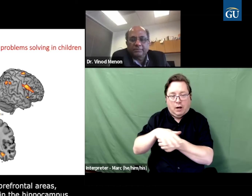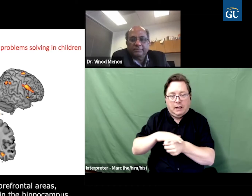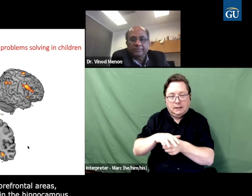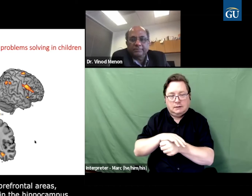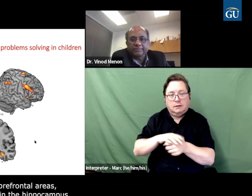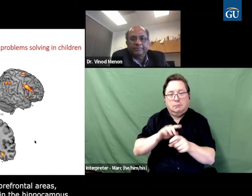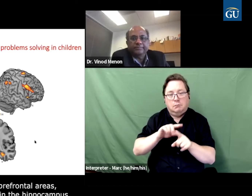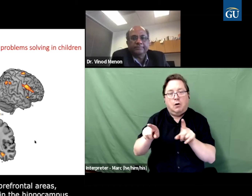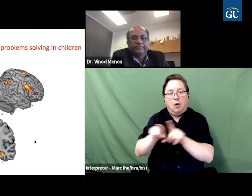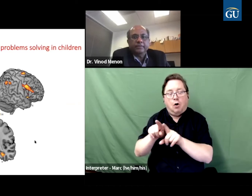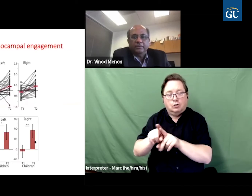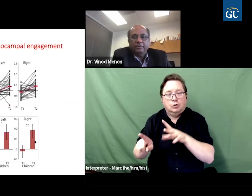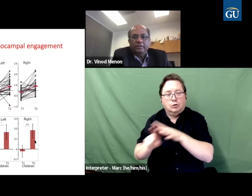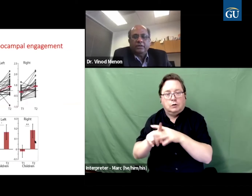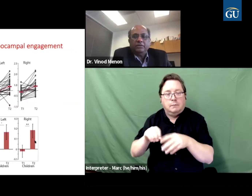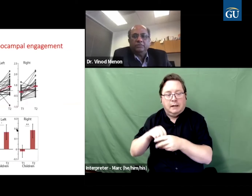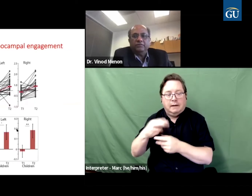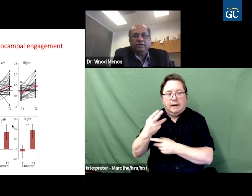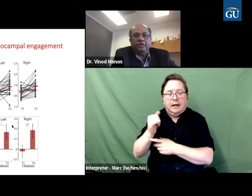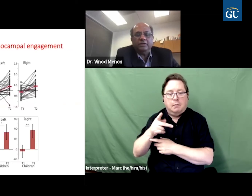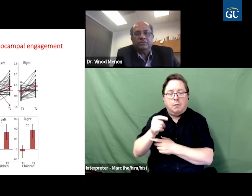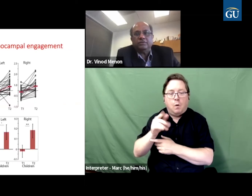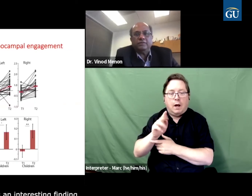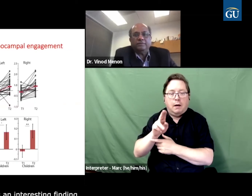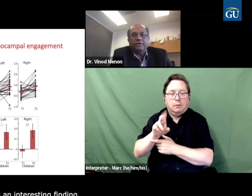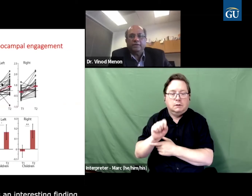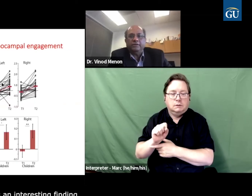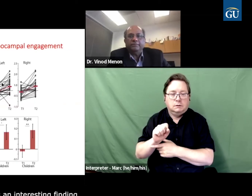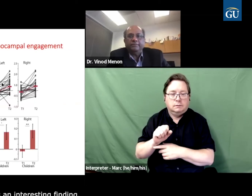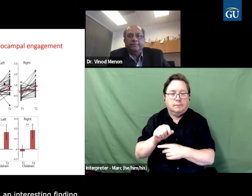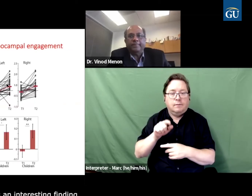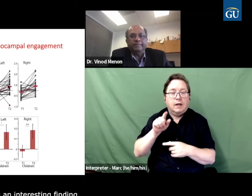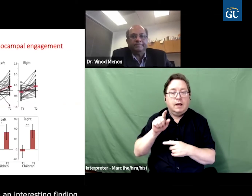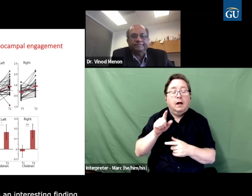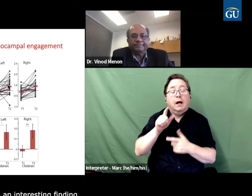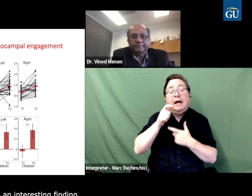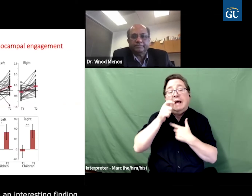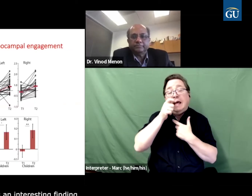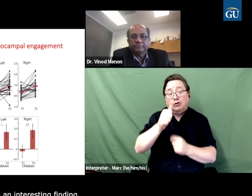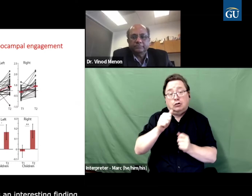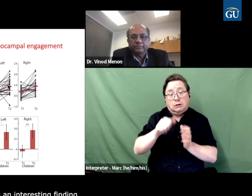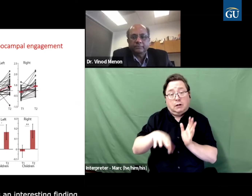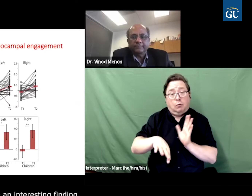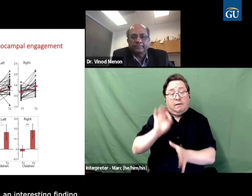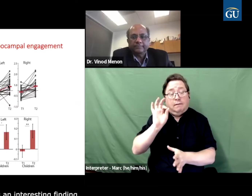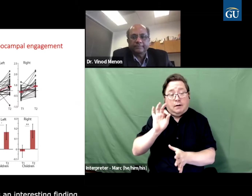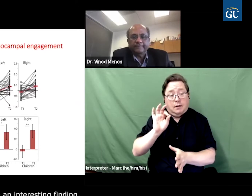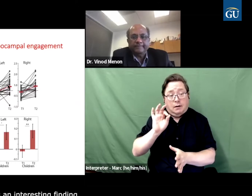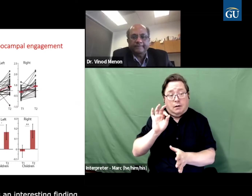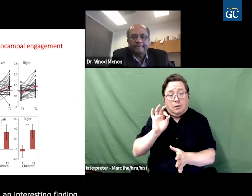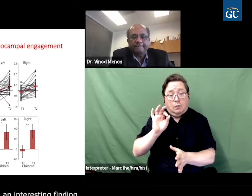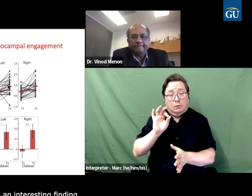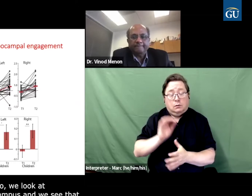hippocampus now this is the interesting finding